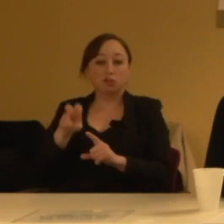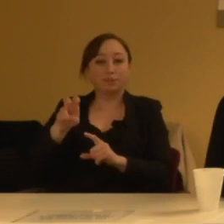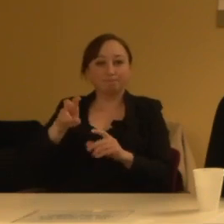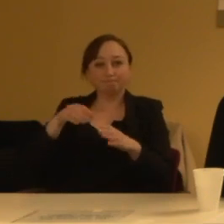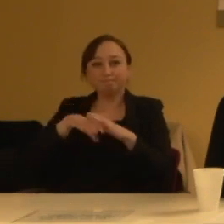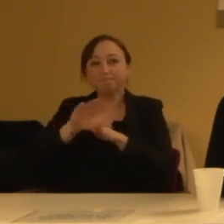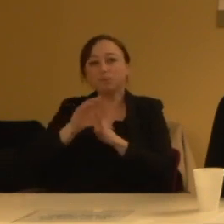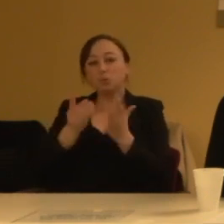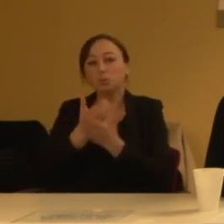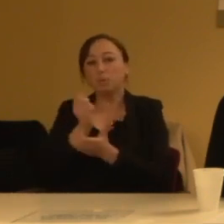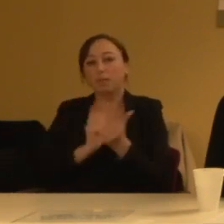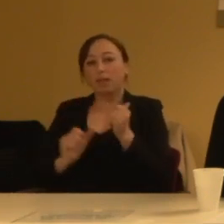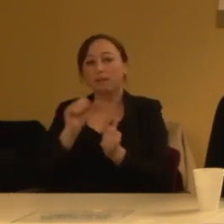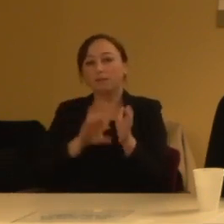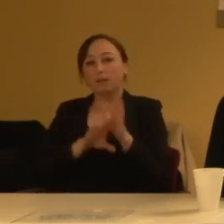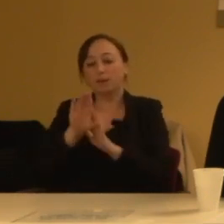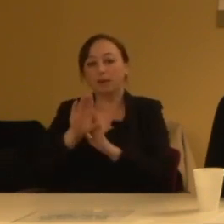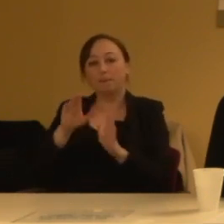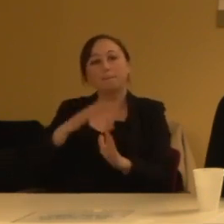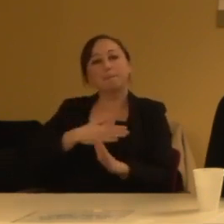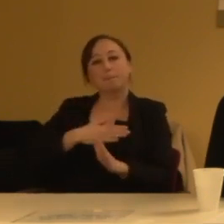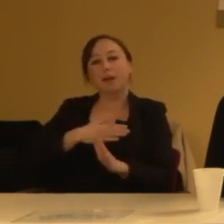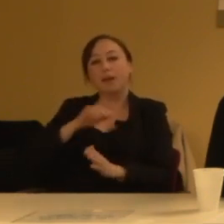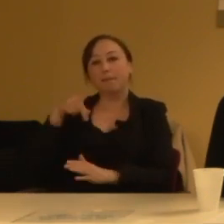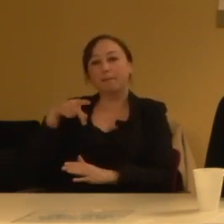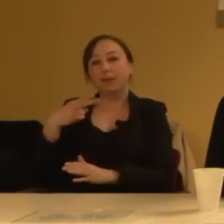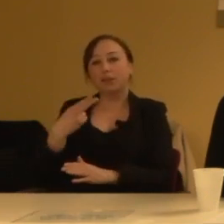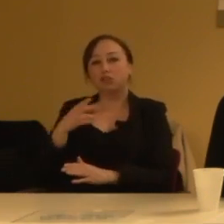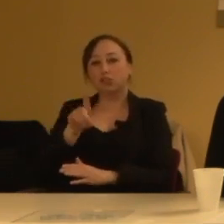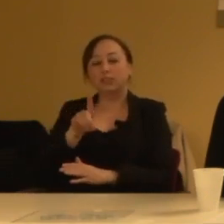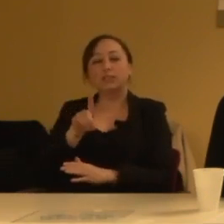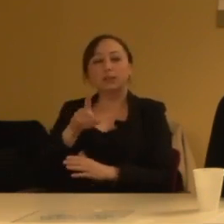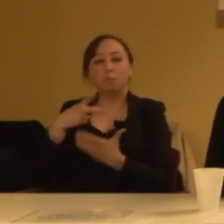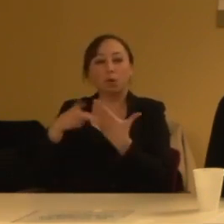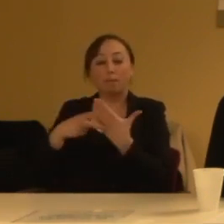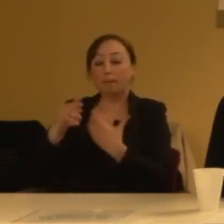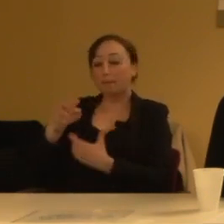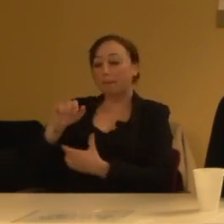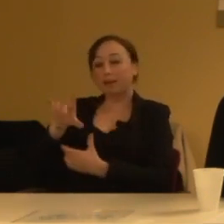during my PhD program where there was, in Madison there was a new play festival that was happening.